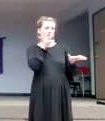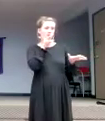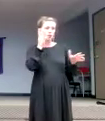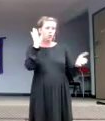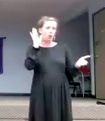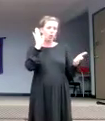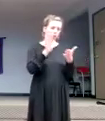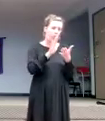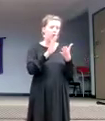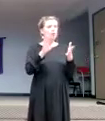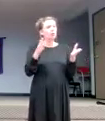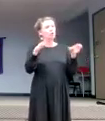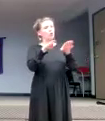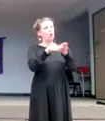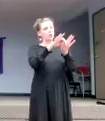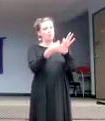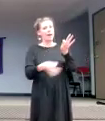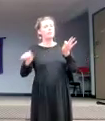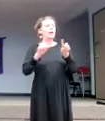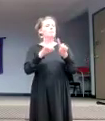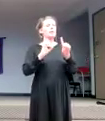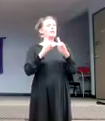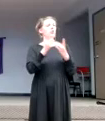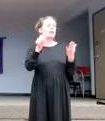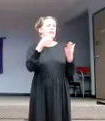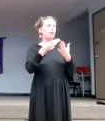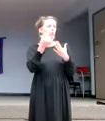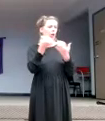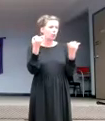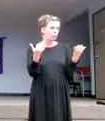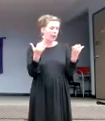pipeline. However, the district is undertaking another project right now. In fact, we're breaking